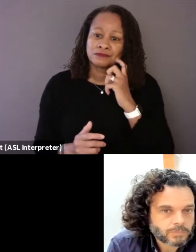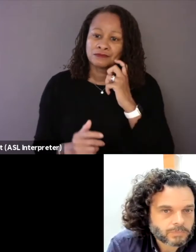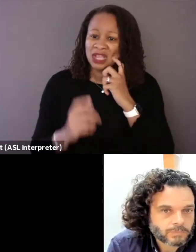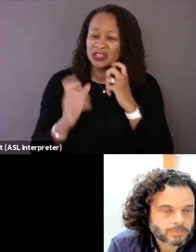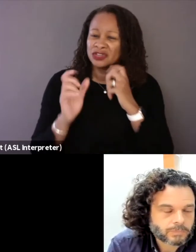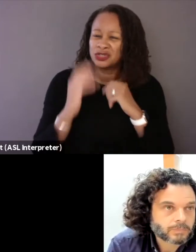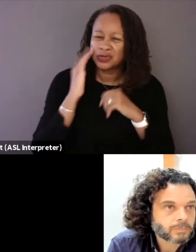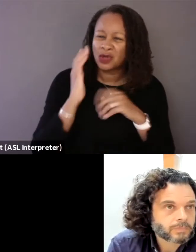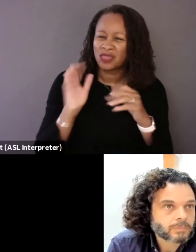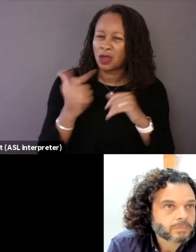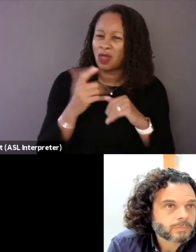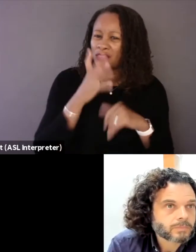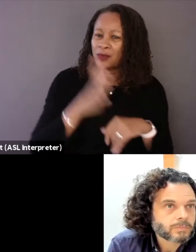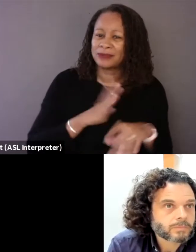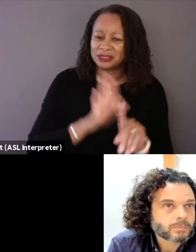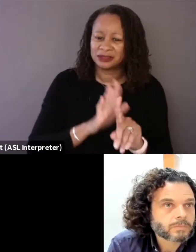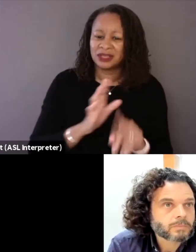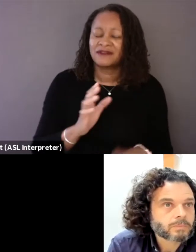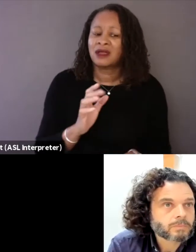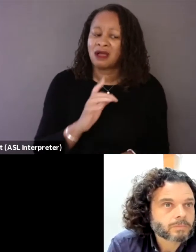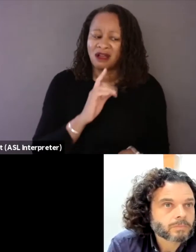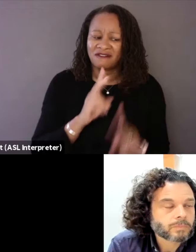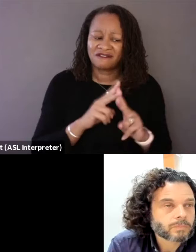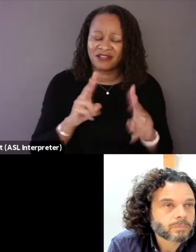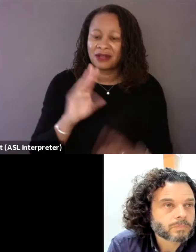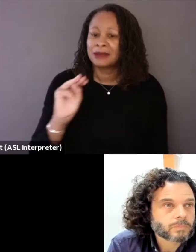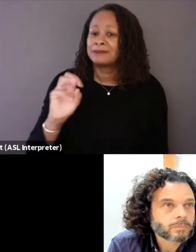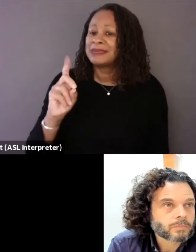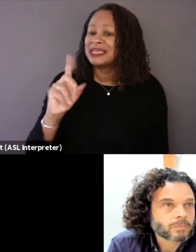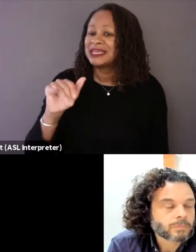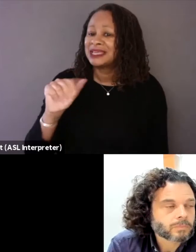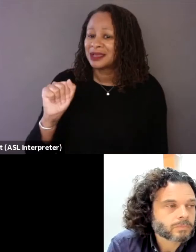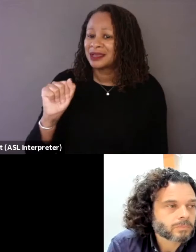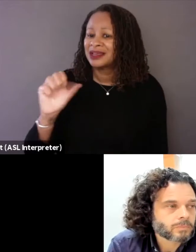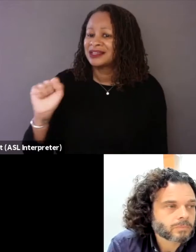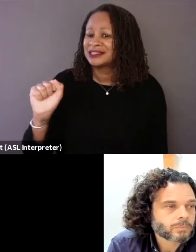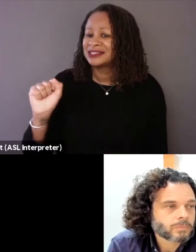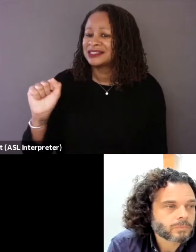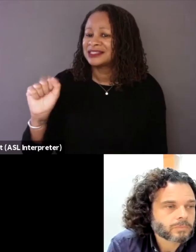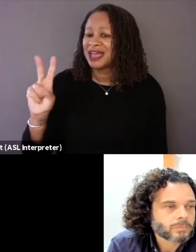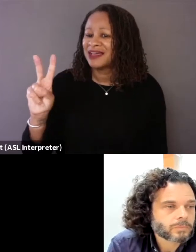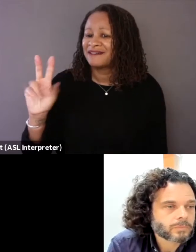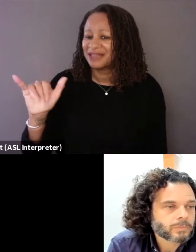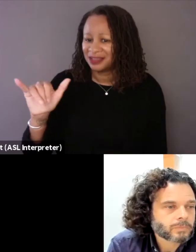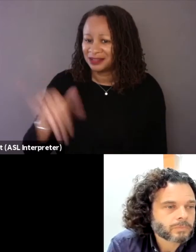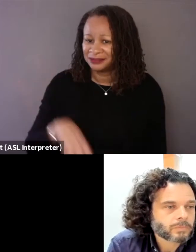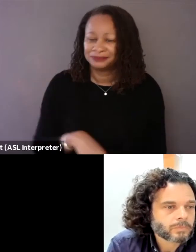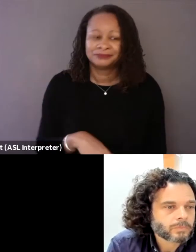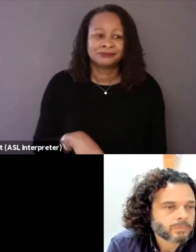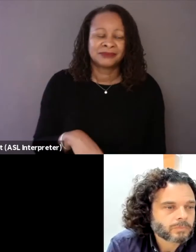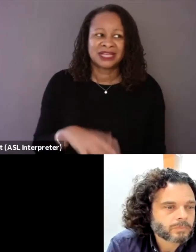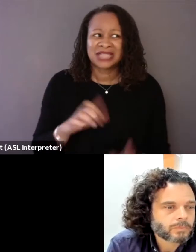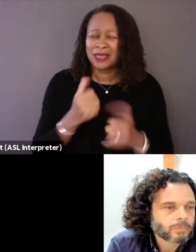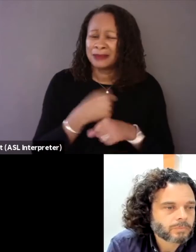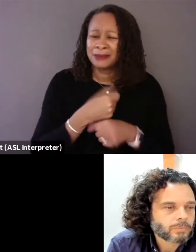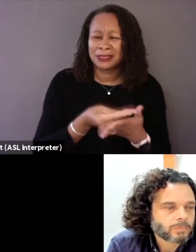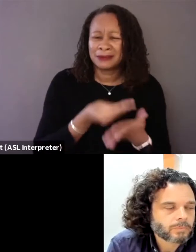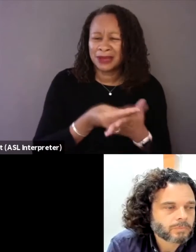they, they, that's their bread and butter for how they make their money outside of the salaries that they play in terms of sponsorships. Like, they know how to do that, right?